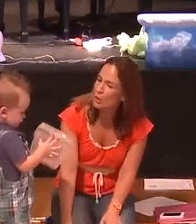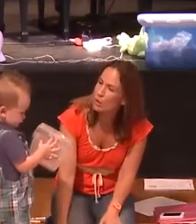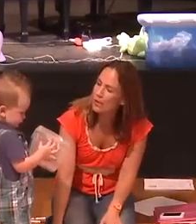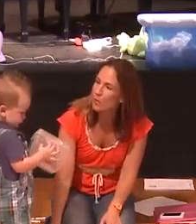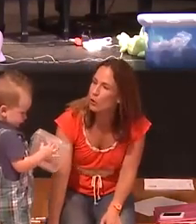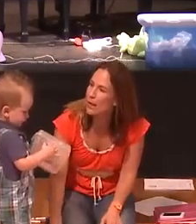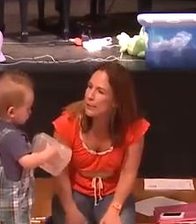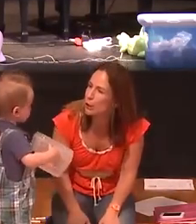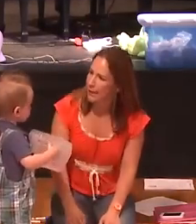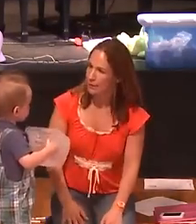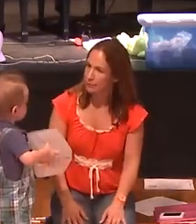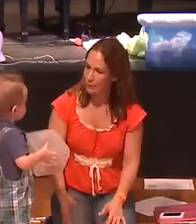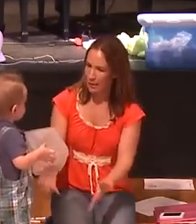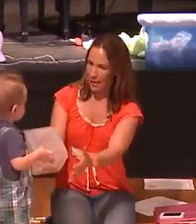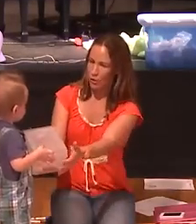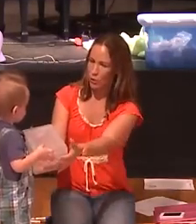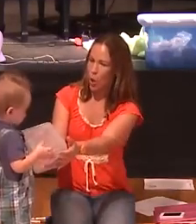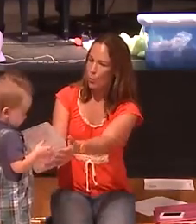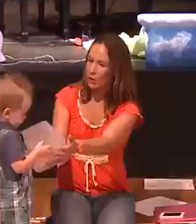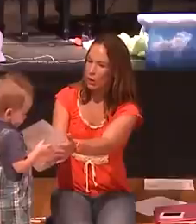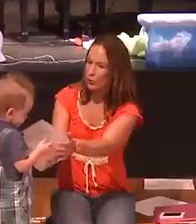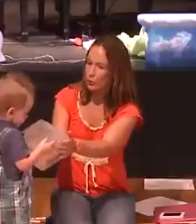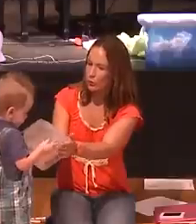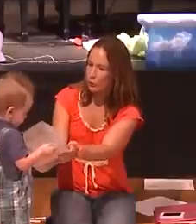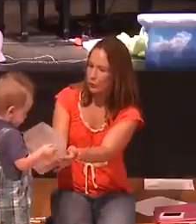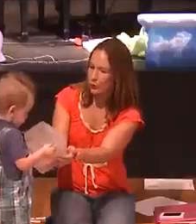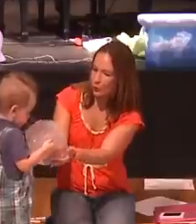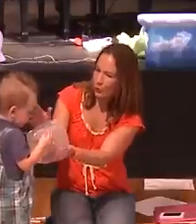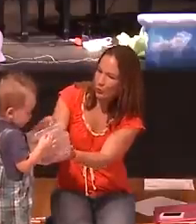How can you sign with crayons in your hand? Do you want it open or closed?